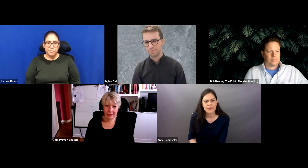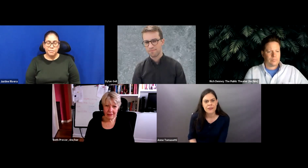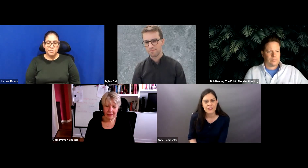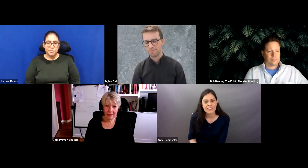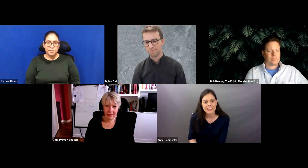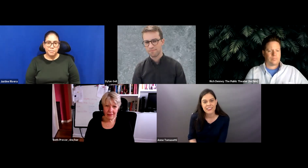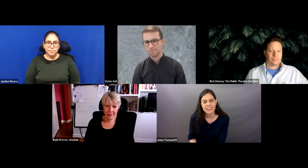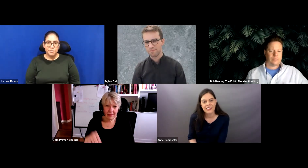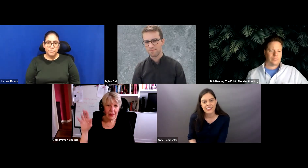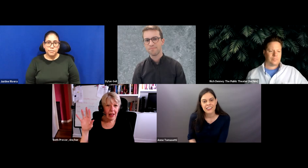goal together.